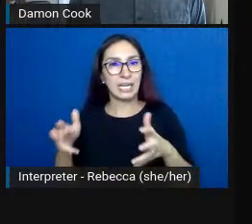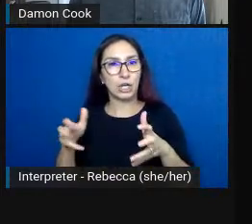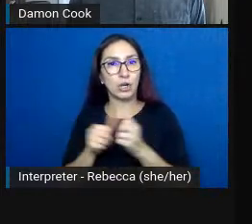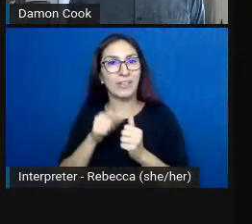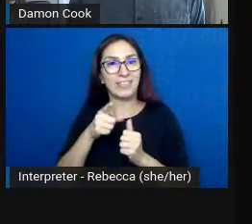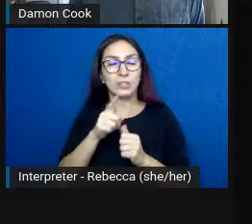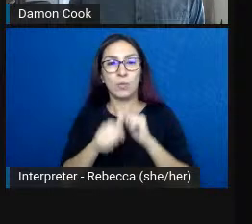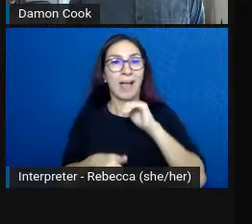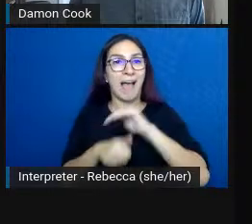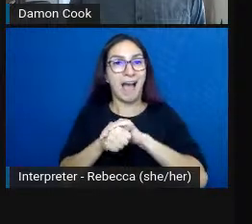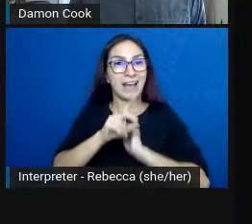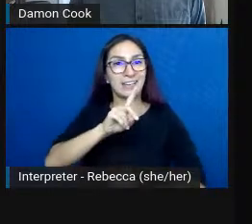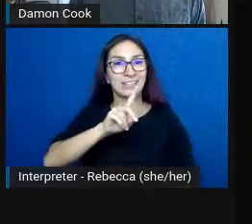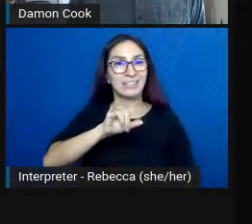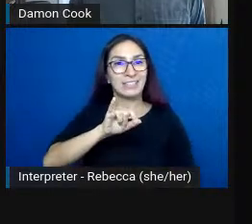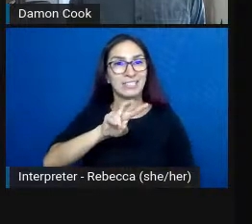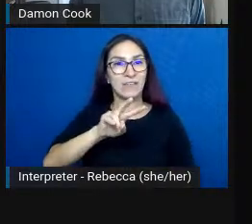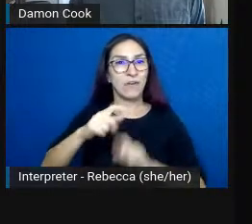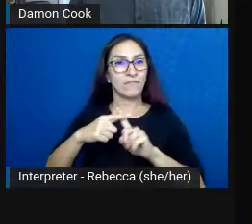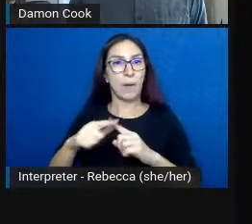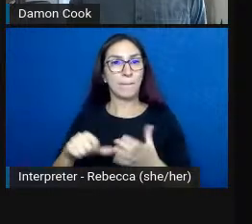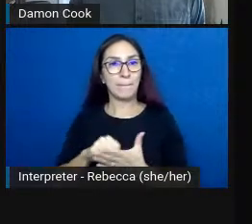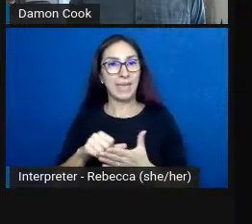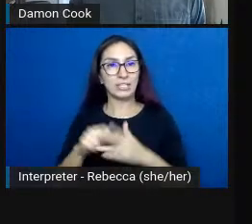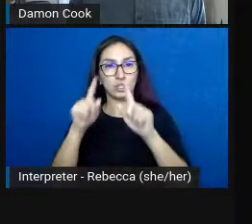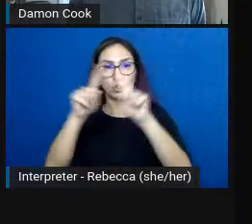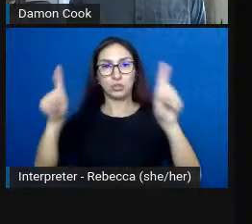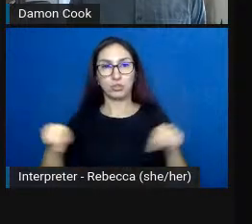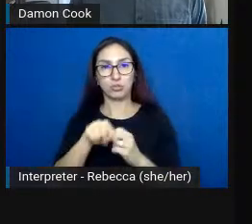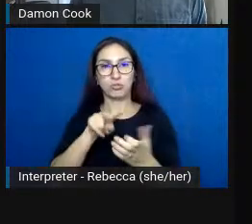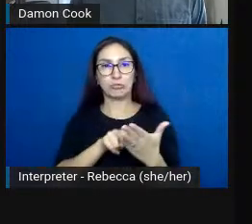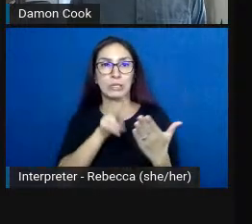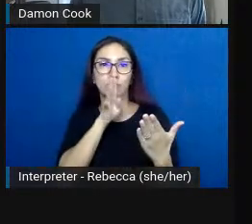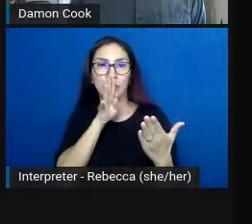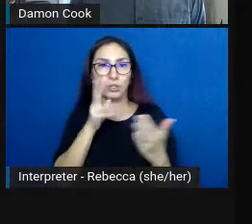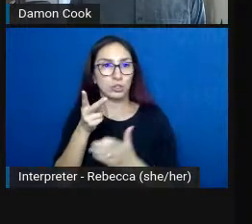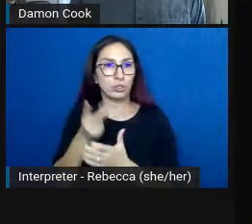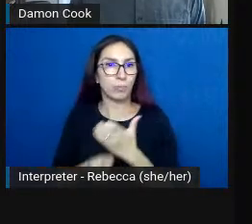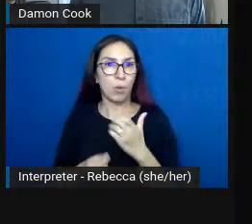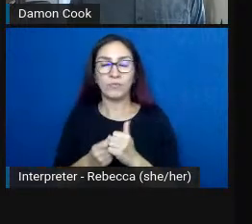We can add the hidden attribute. This will hide the div